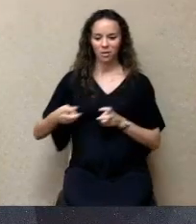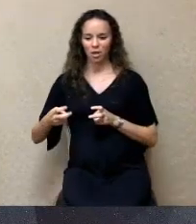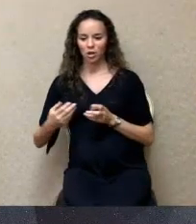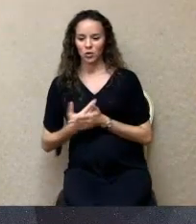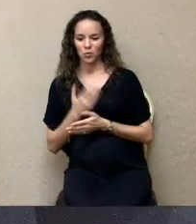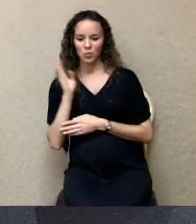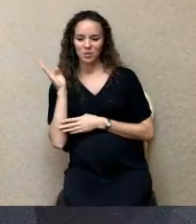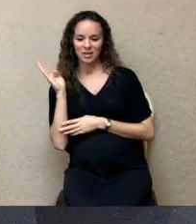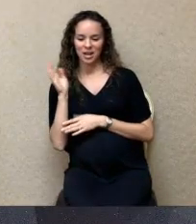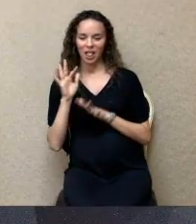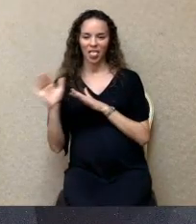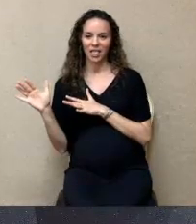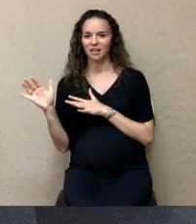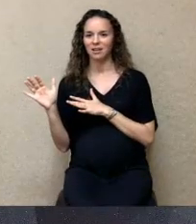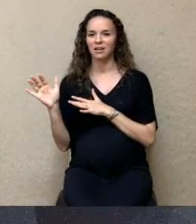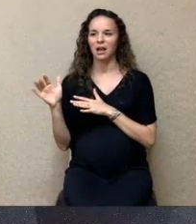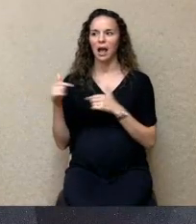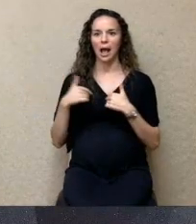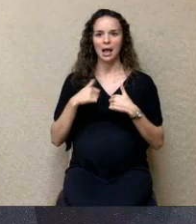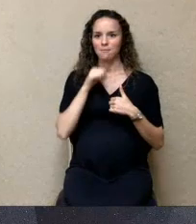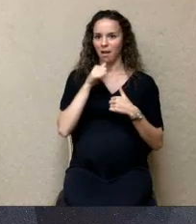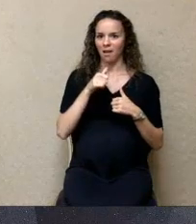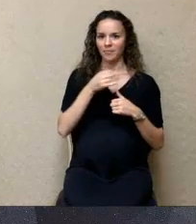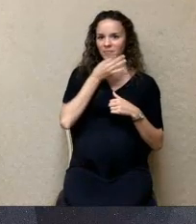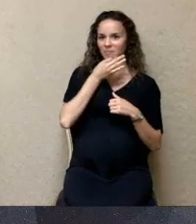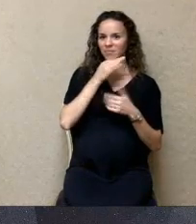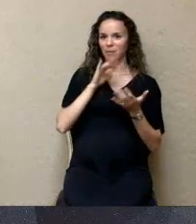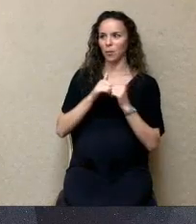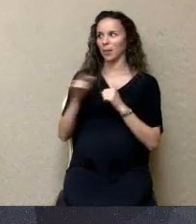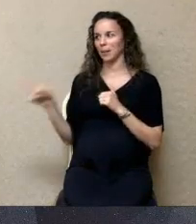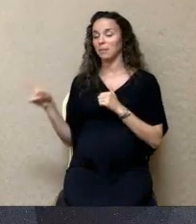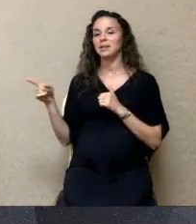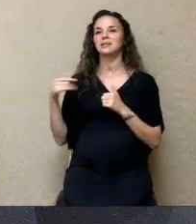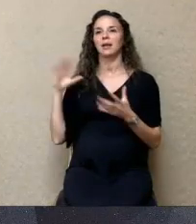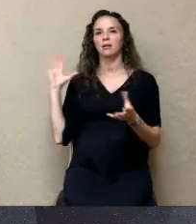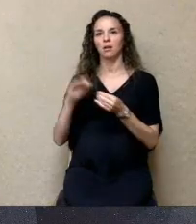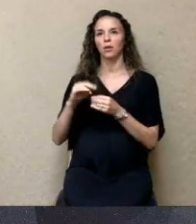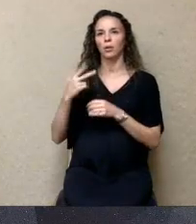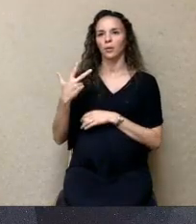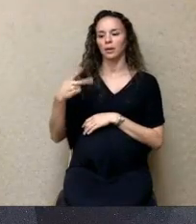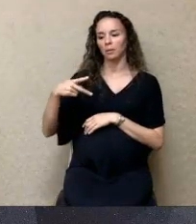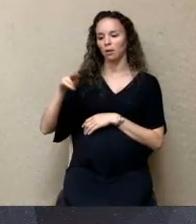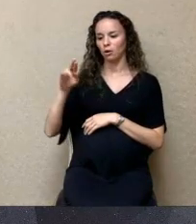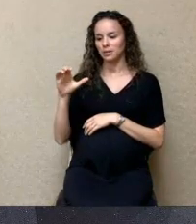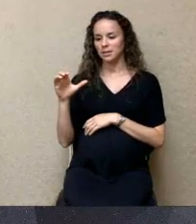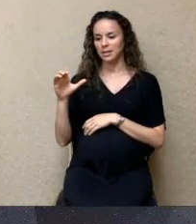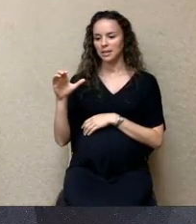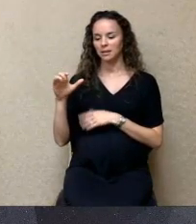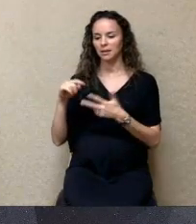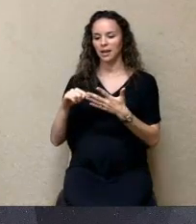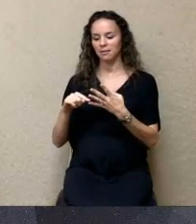know it as well as he does. So, he's had three PRC devices and one device prior to that.